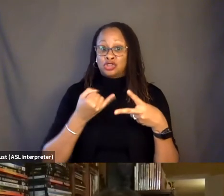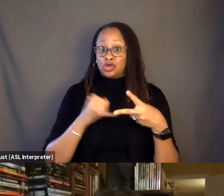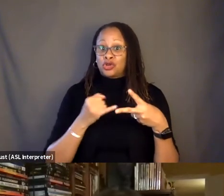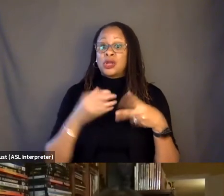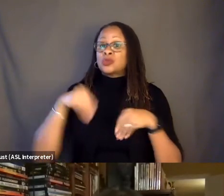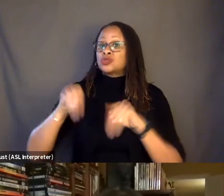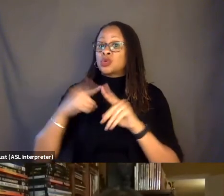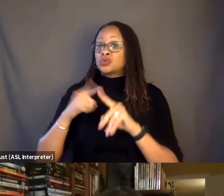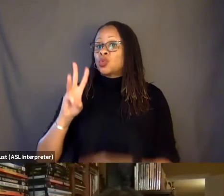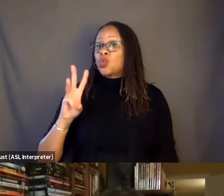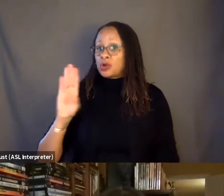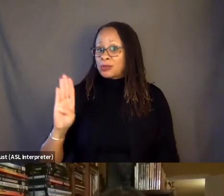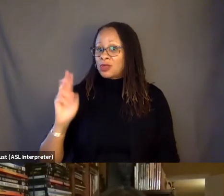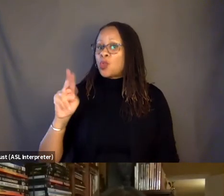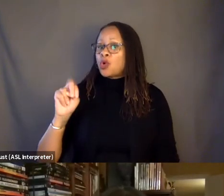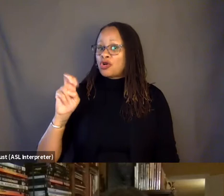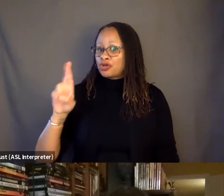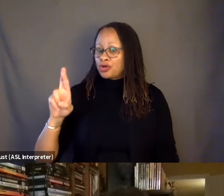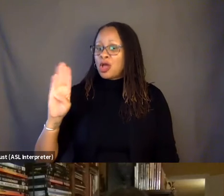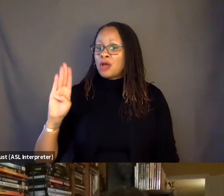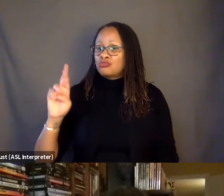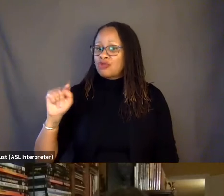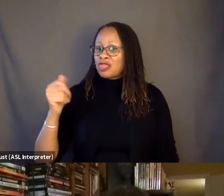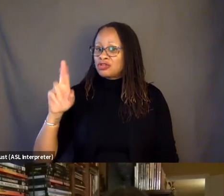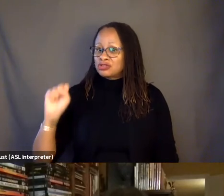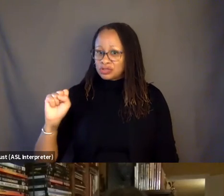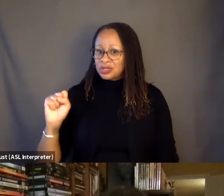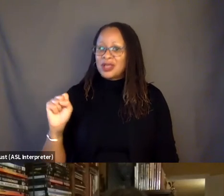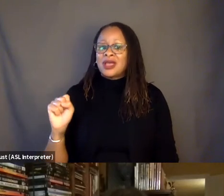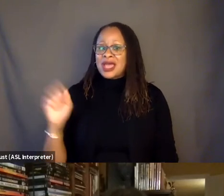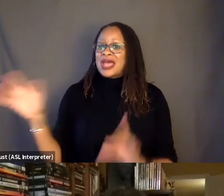and Jon Chu of Crazy Rich Asians is attached to direct that.